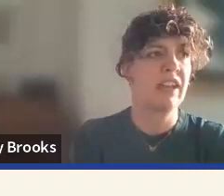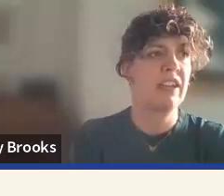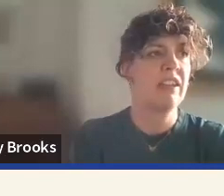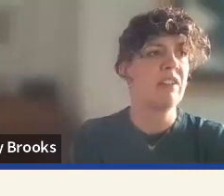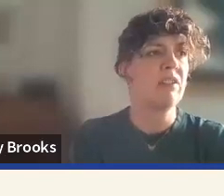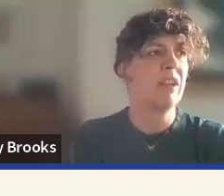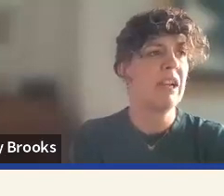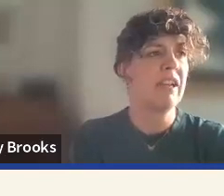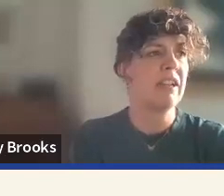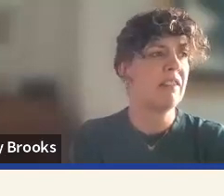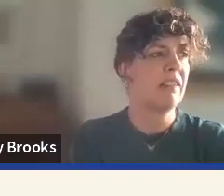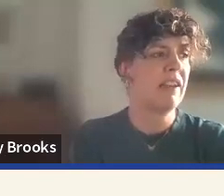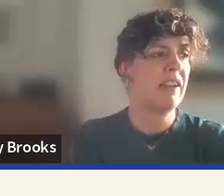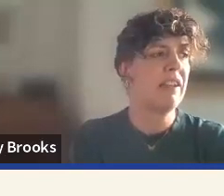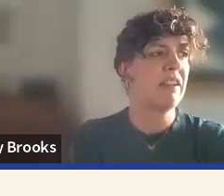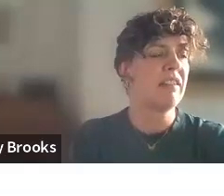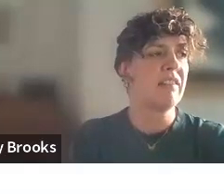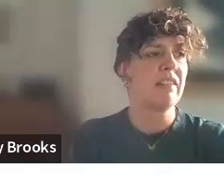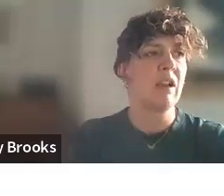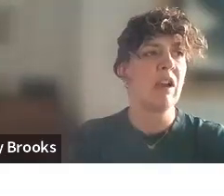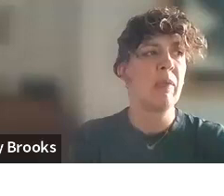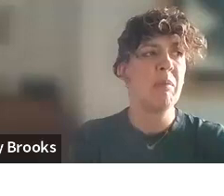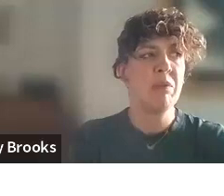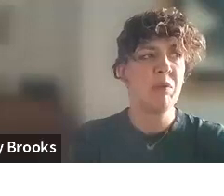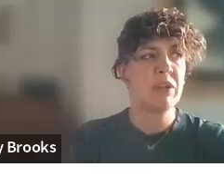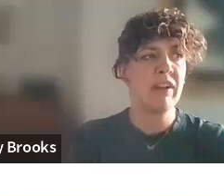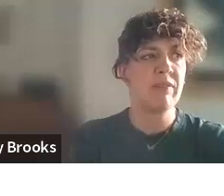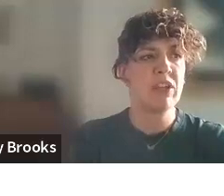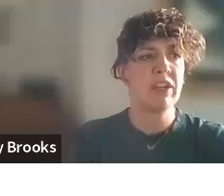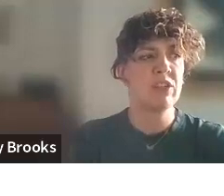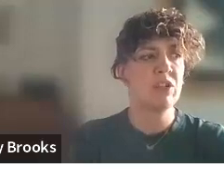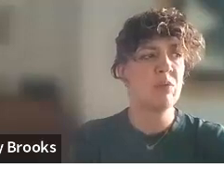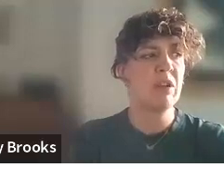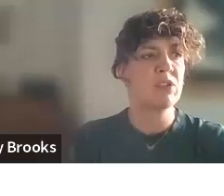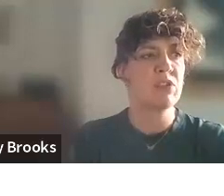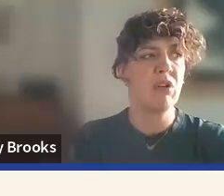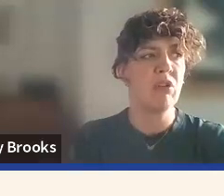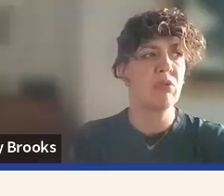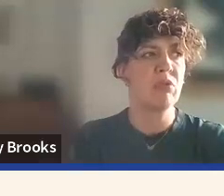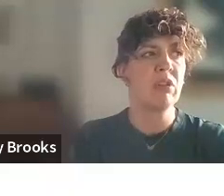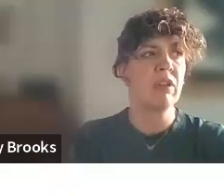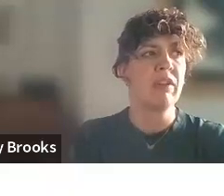if I click into there, at the moment, we don't have tiles, you would have to scroll.